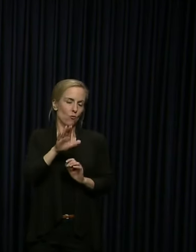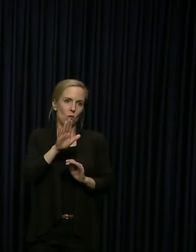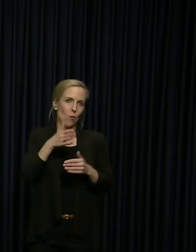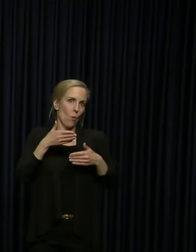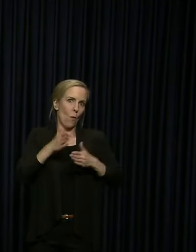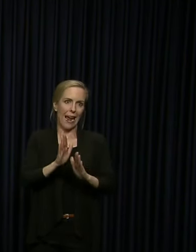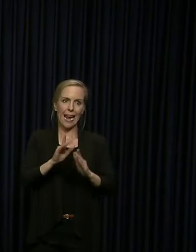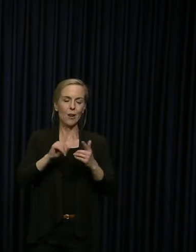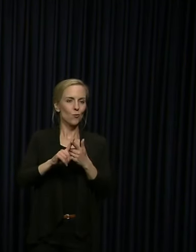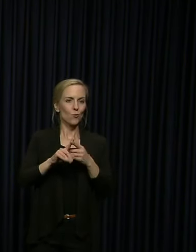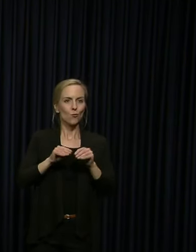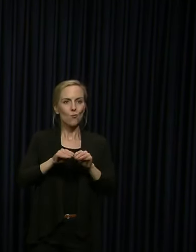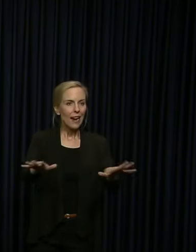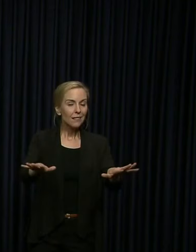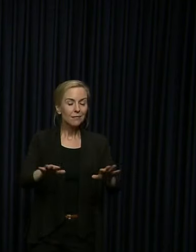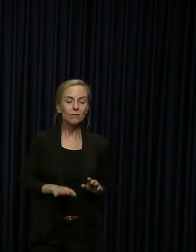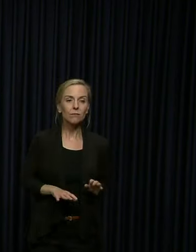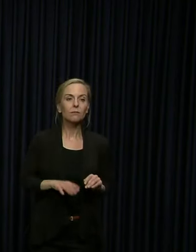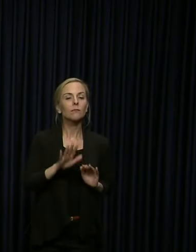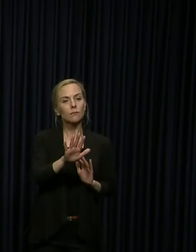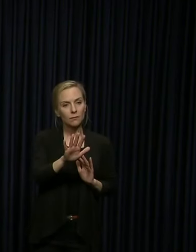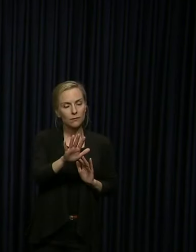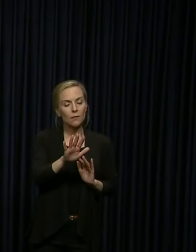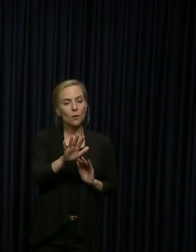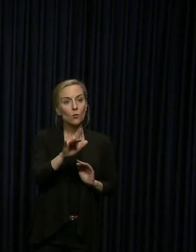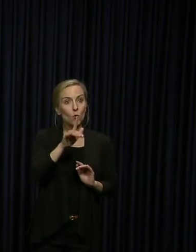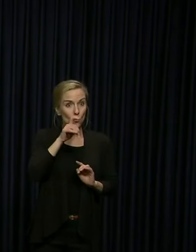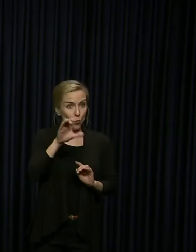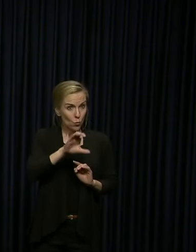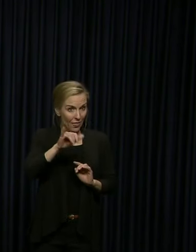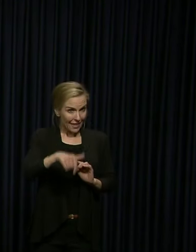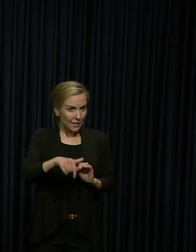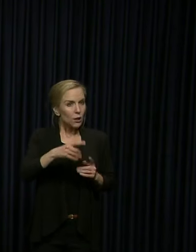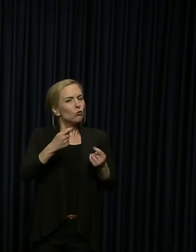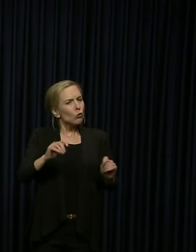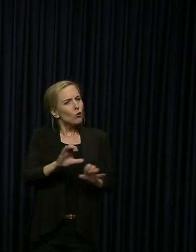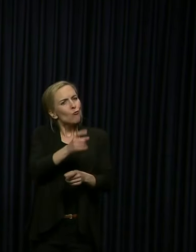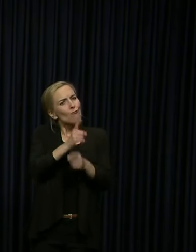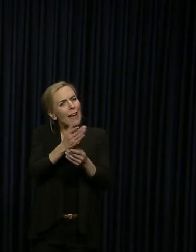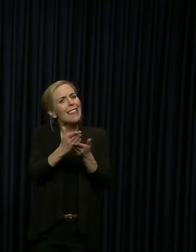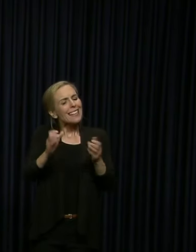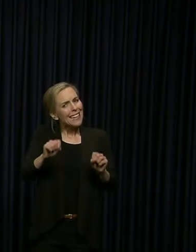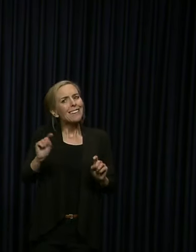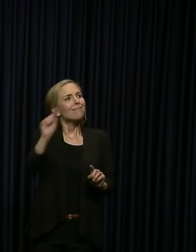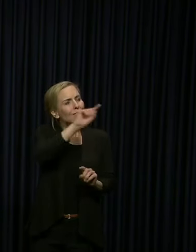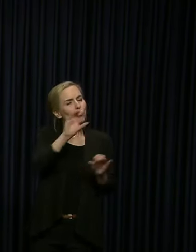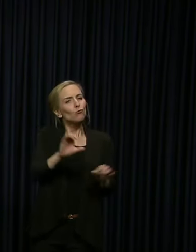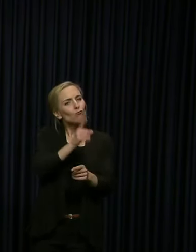THAT IT IS PUTTING PEOPLE IN. YOU KNOW, WHEN I WAS RUNNING FOR